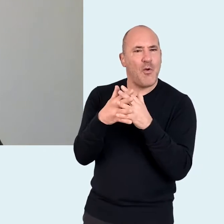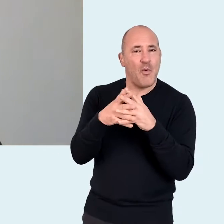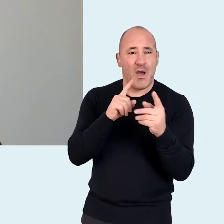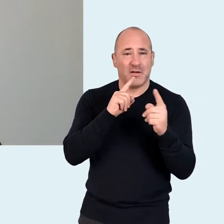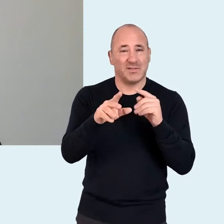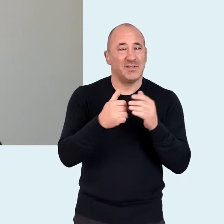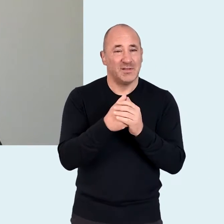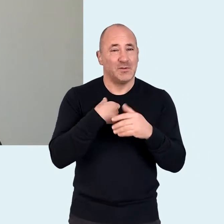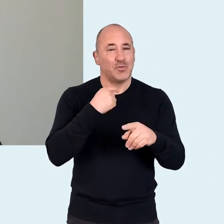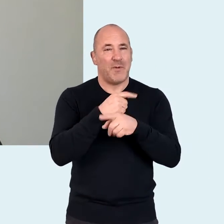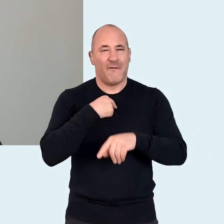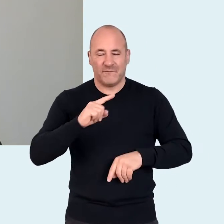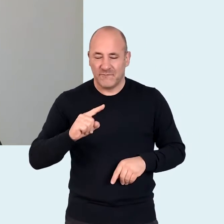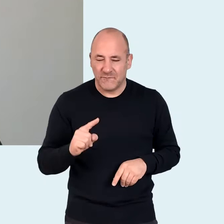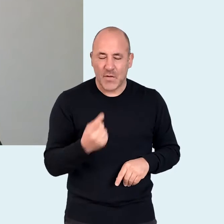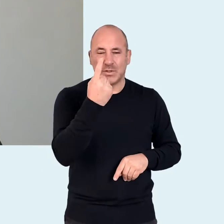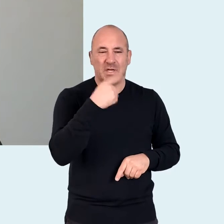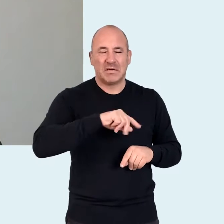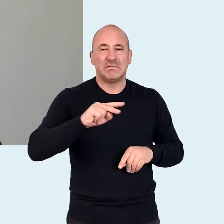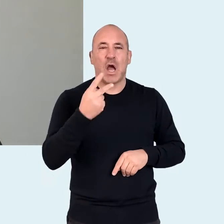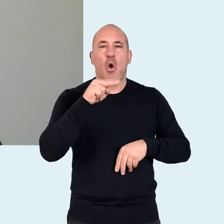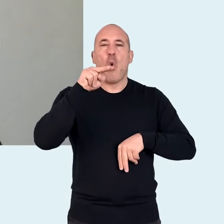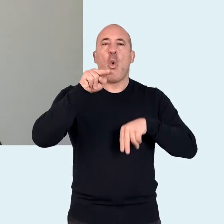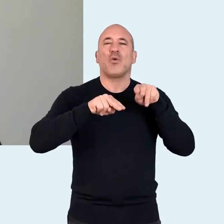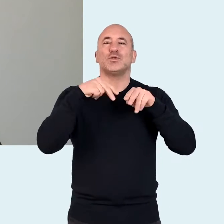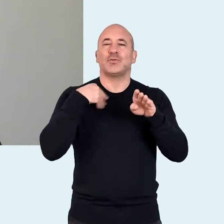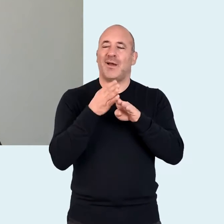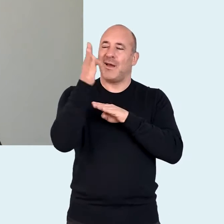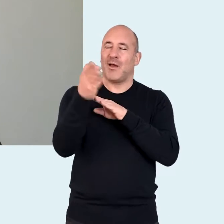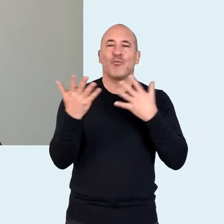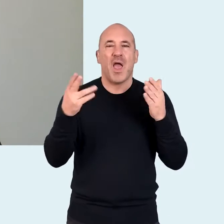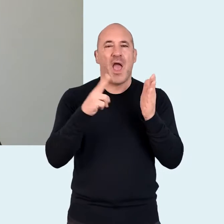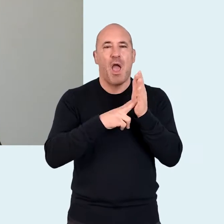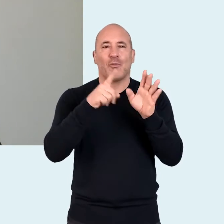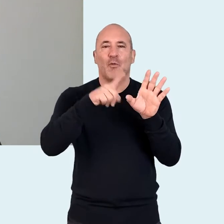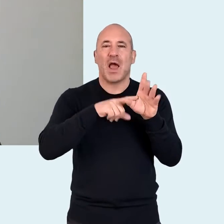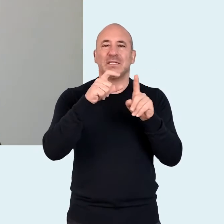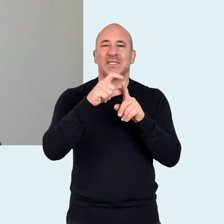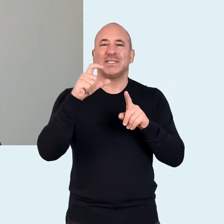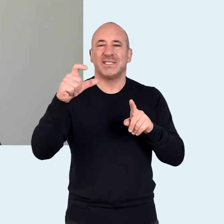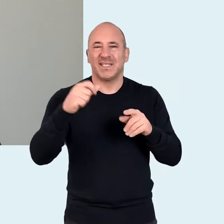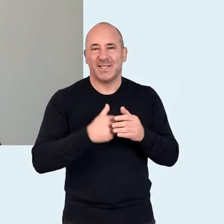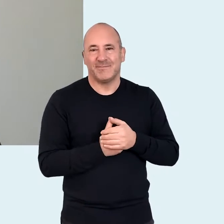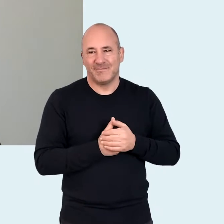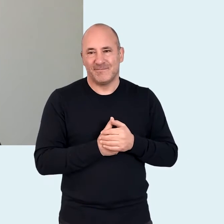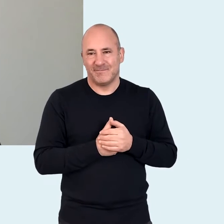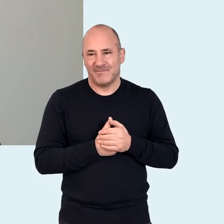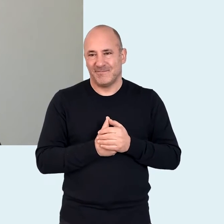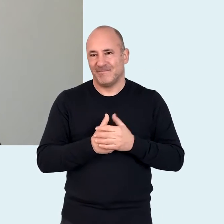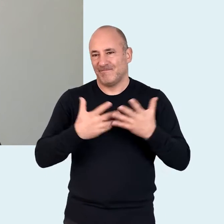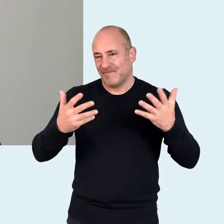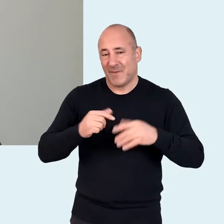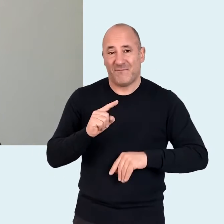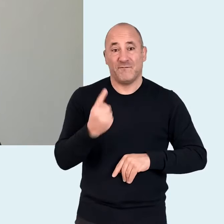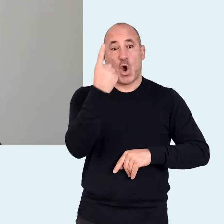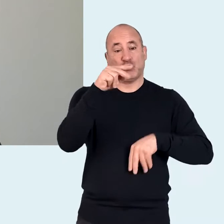To answer this, I would like to talk about my first and second auditions for NYDC. Obviously,